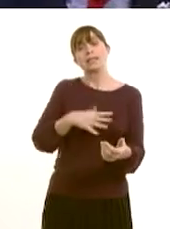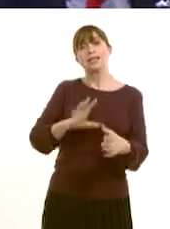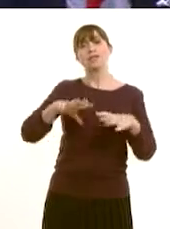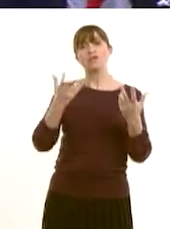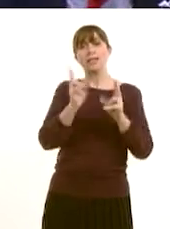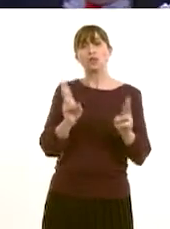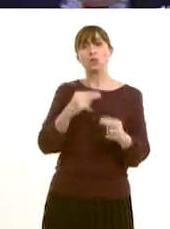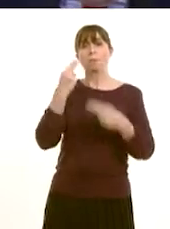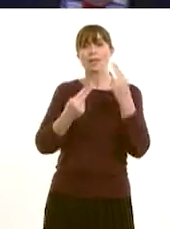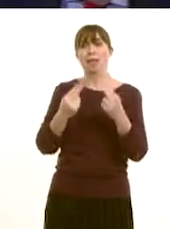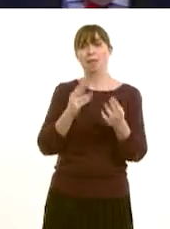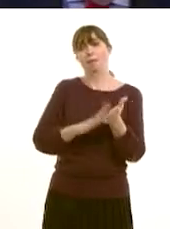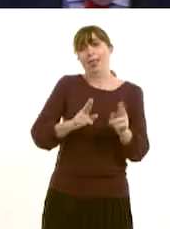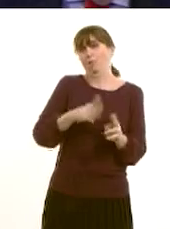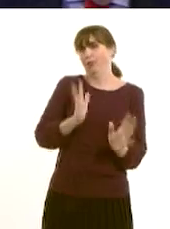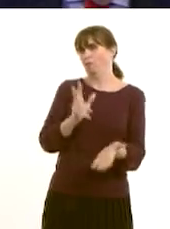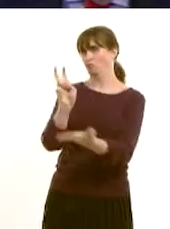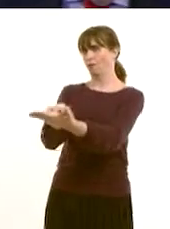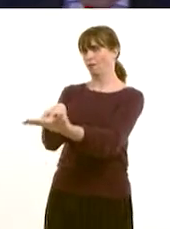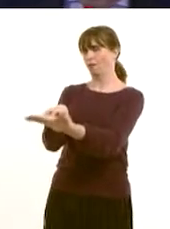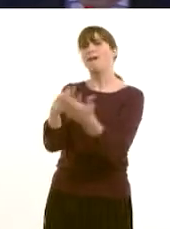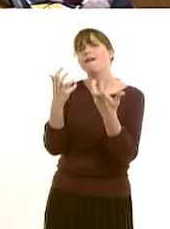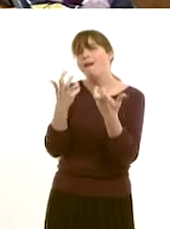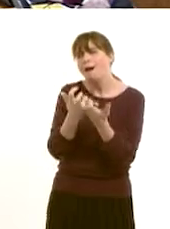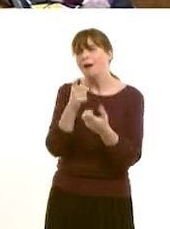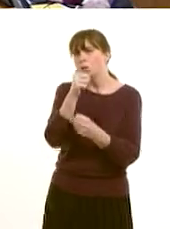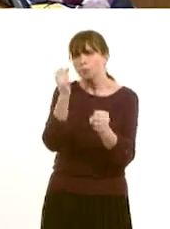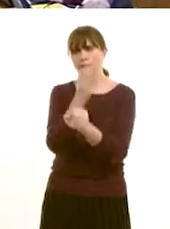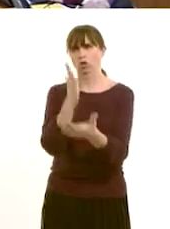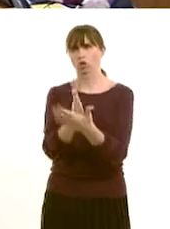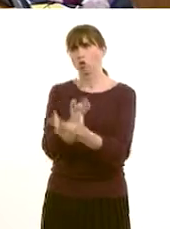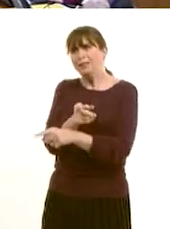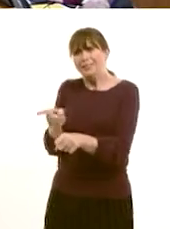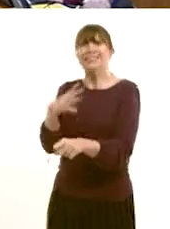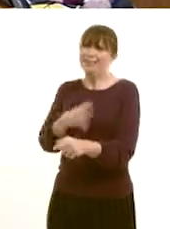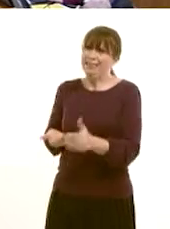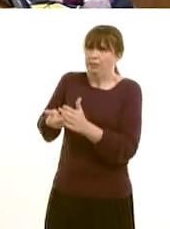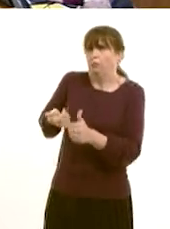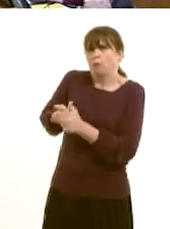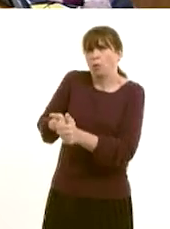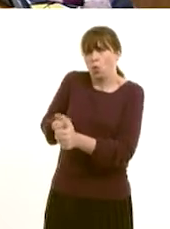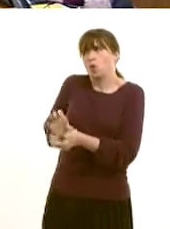What work will your Government undertake to ensure that every child who needs this support will receive this help?